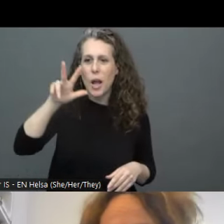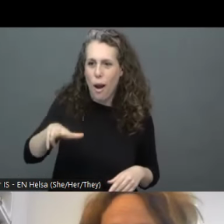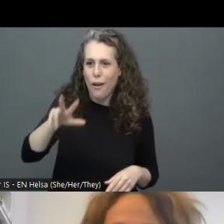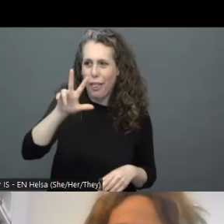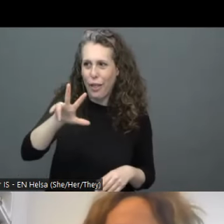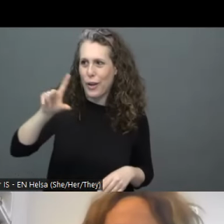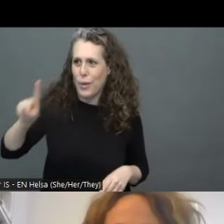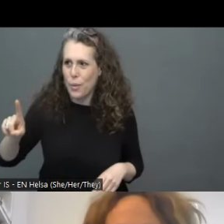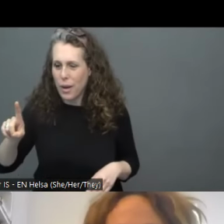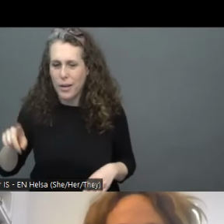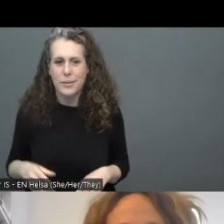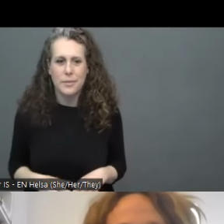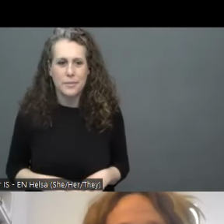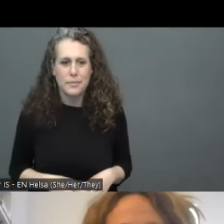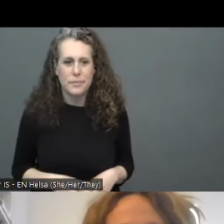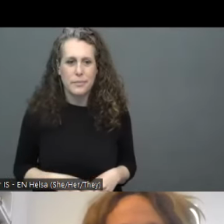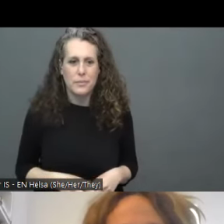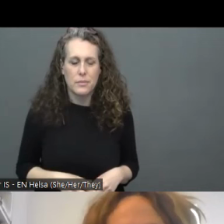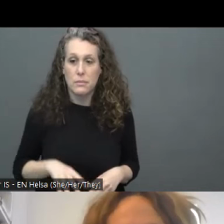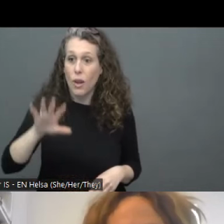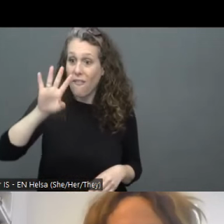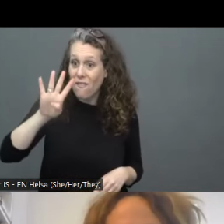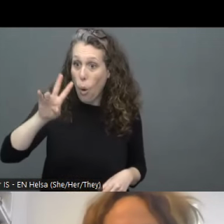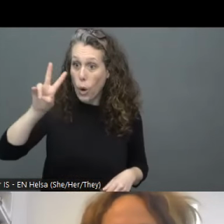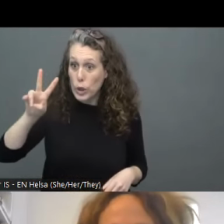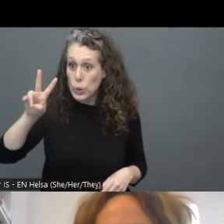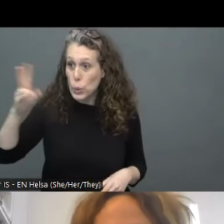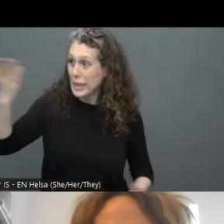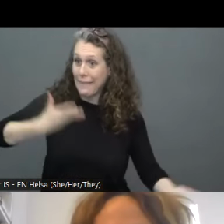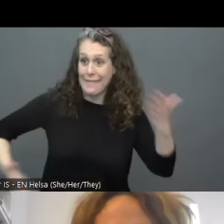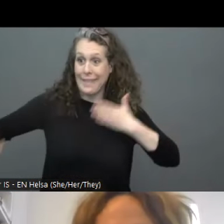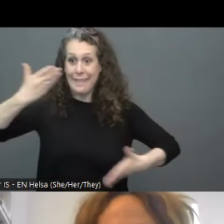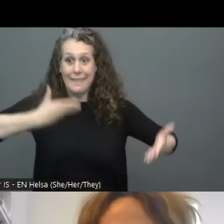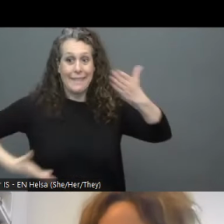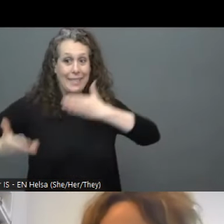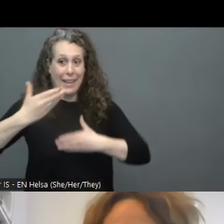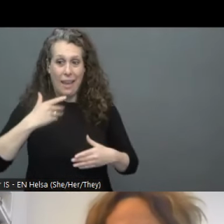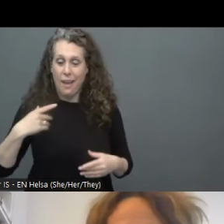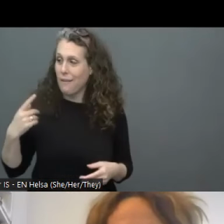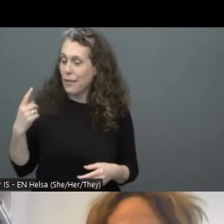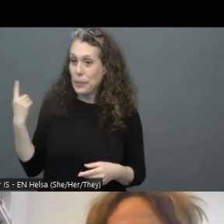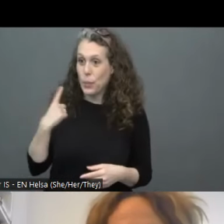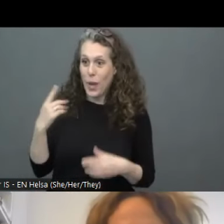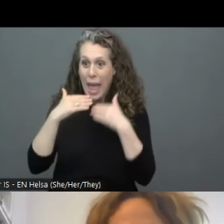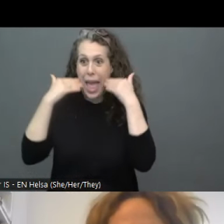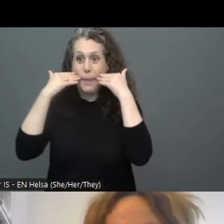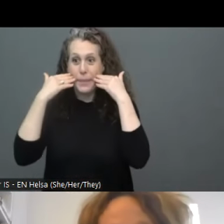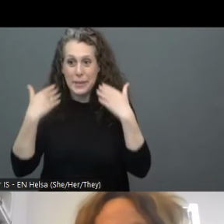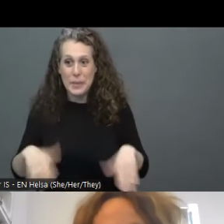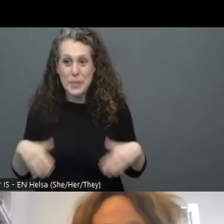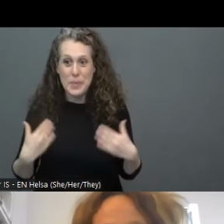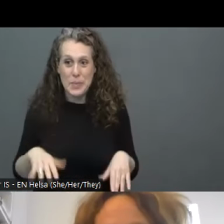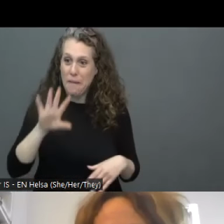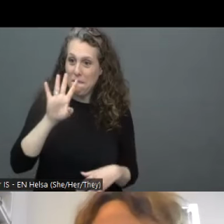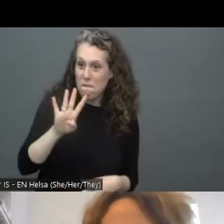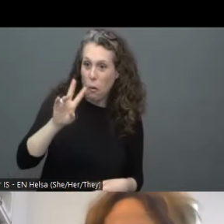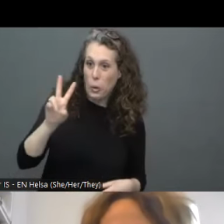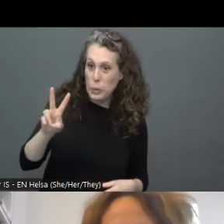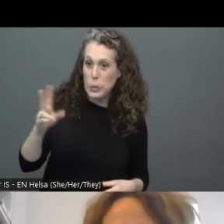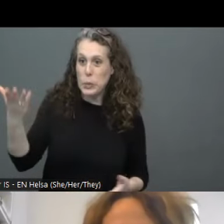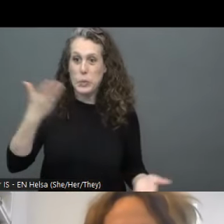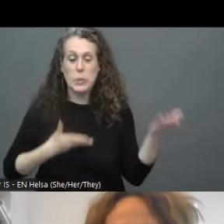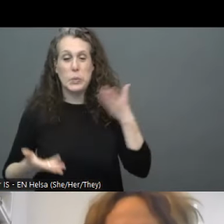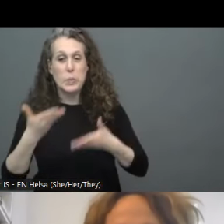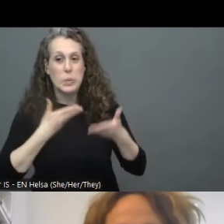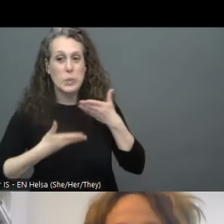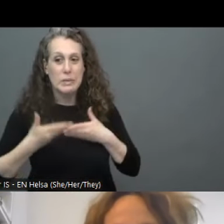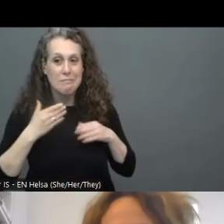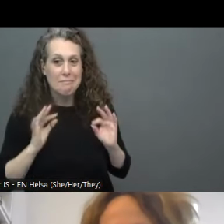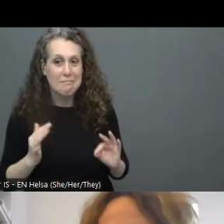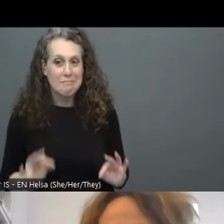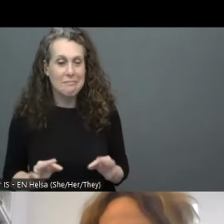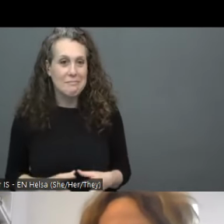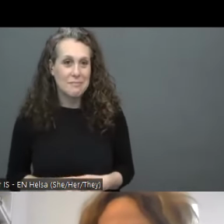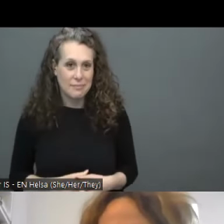which made us quite happy and satisfied. As I already mentioned, those are for all